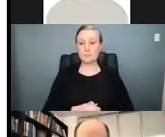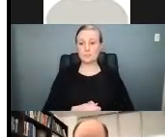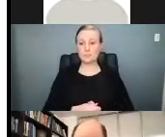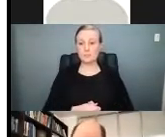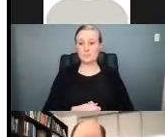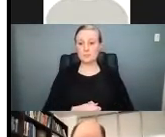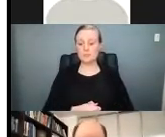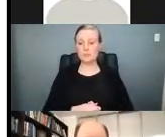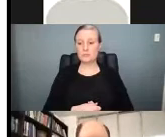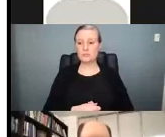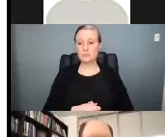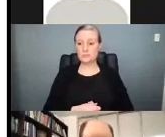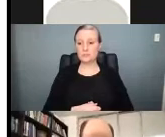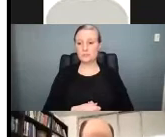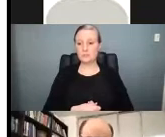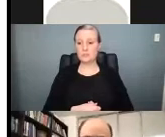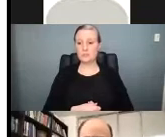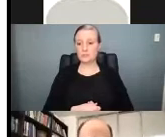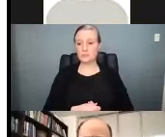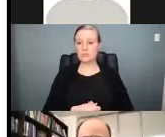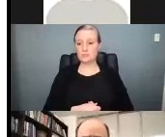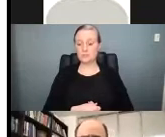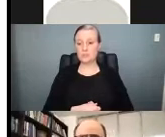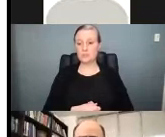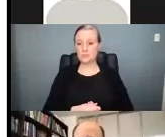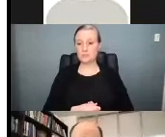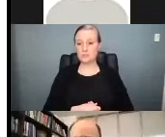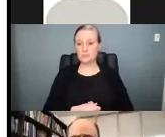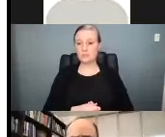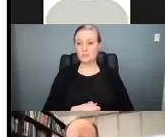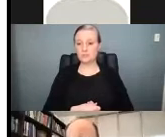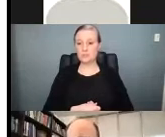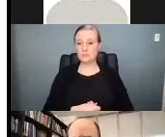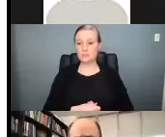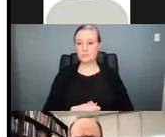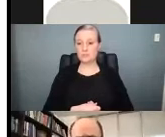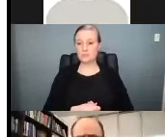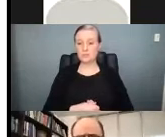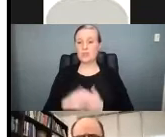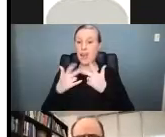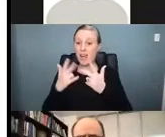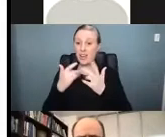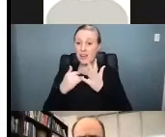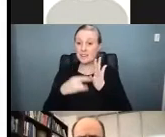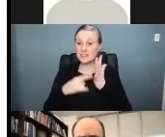we think also is that the other states are all reasonably close to the national average.